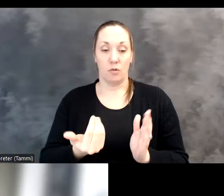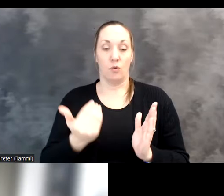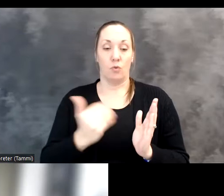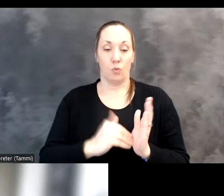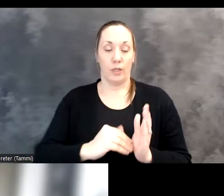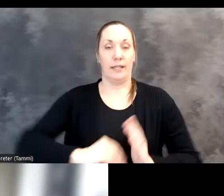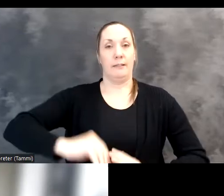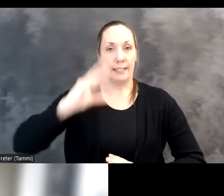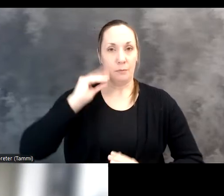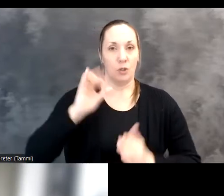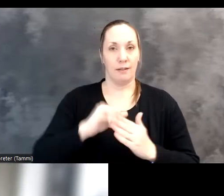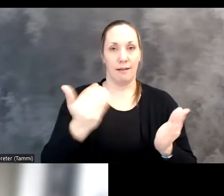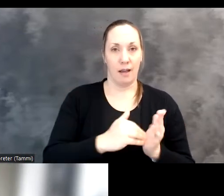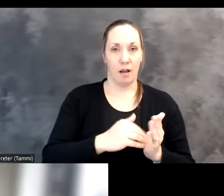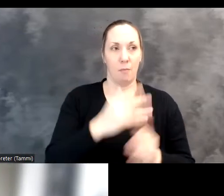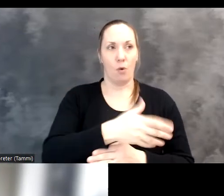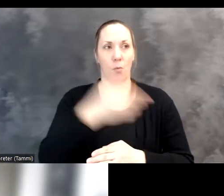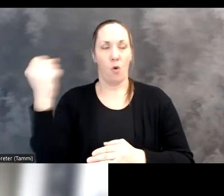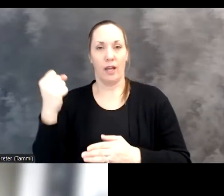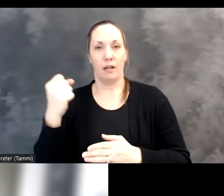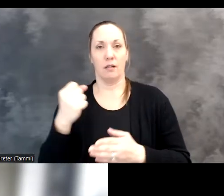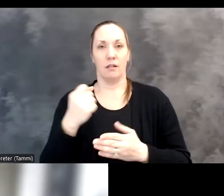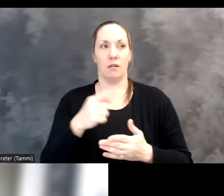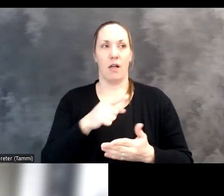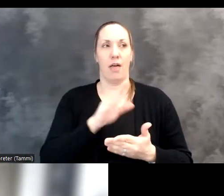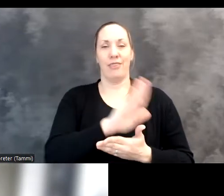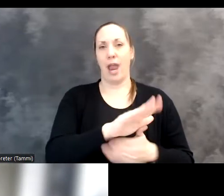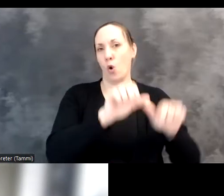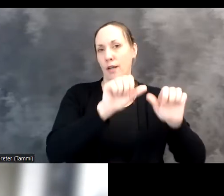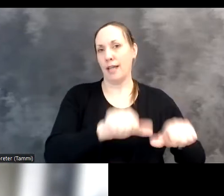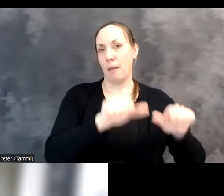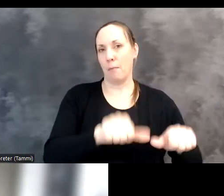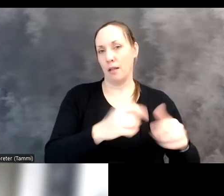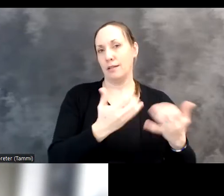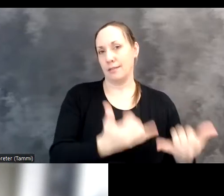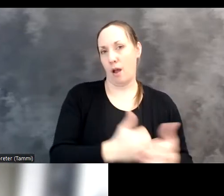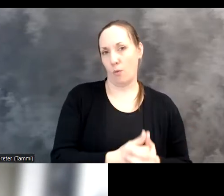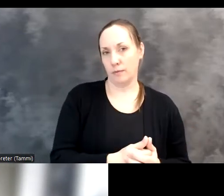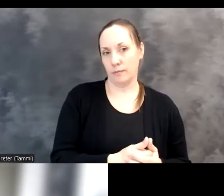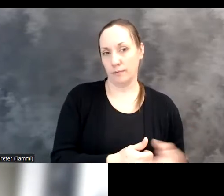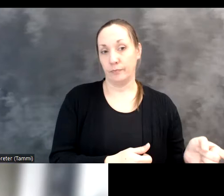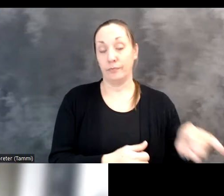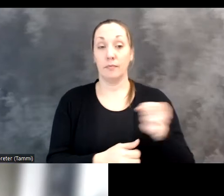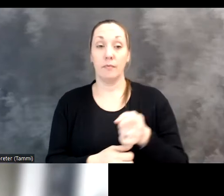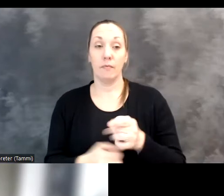another disability by rehashing that experience, by removing their